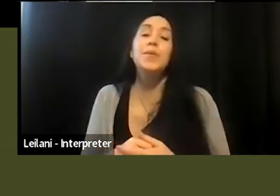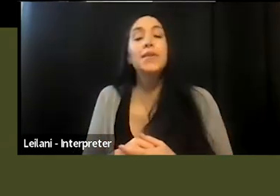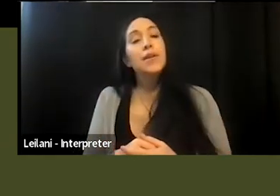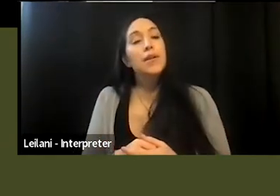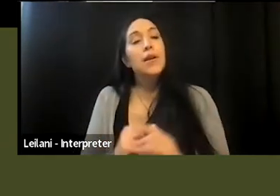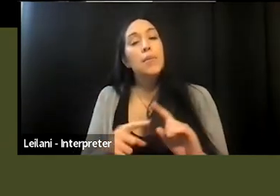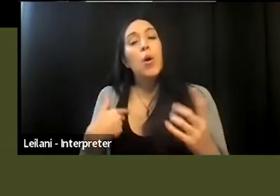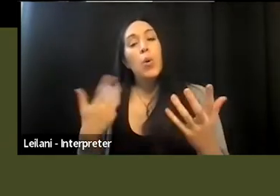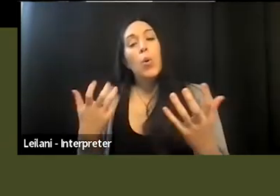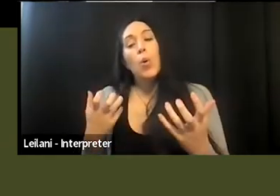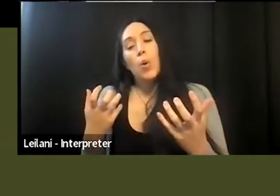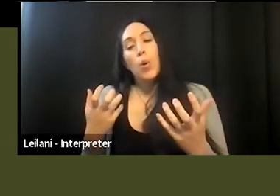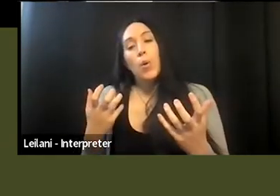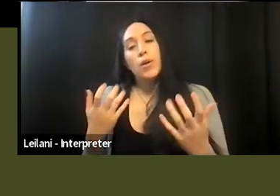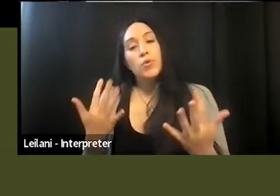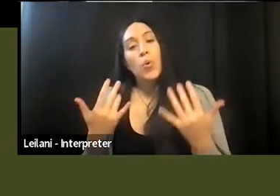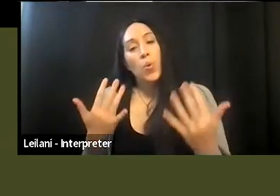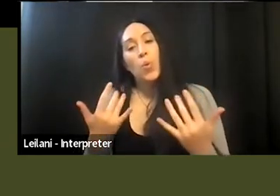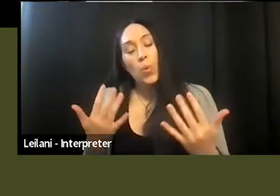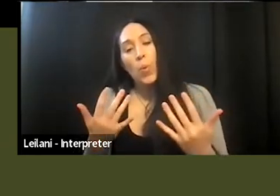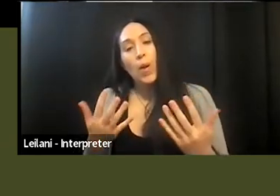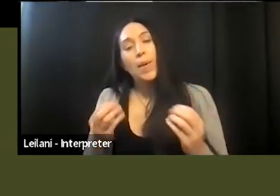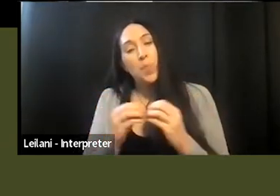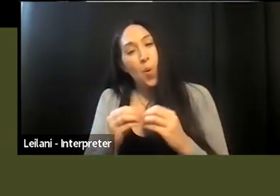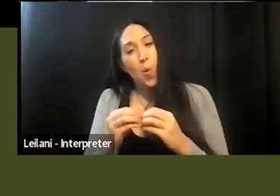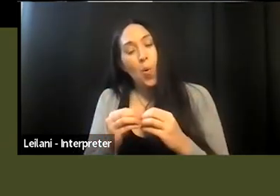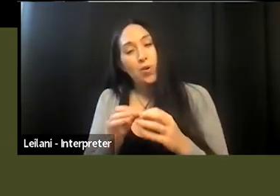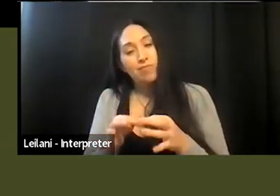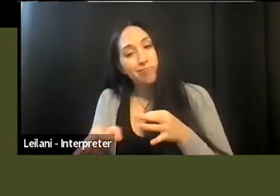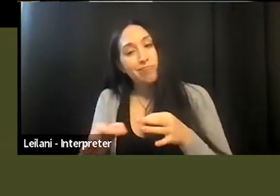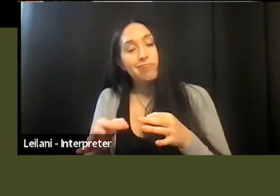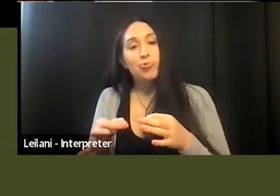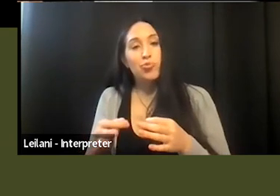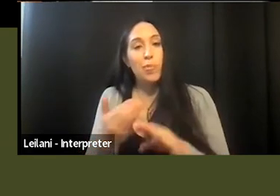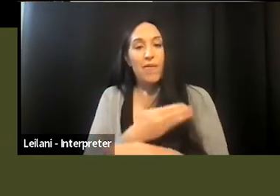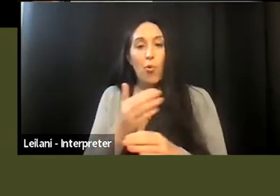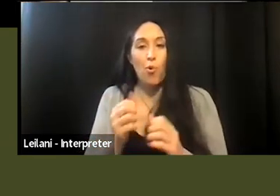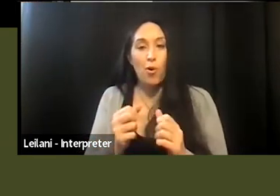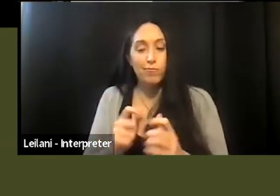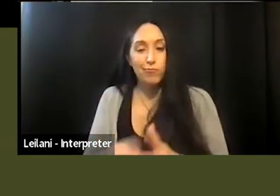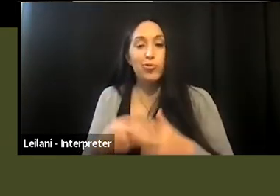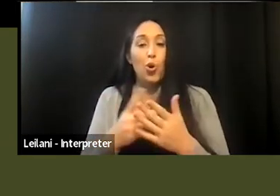a little longer to get the program started this year, because we didn't want to start at a time